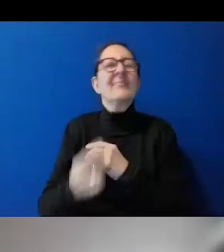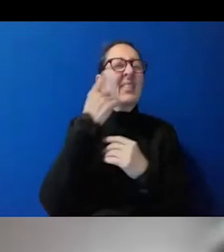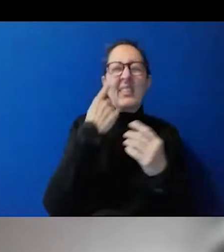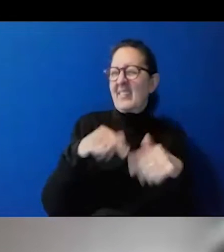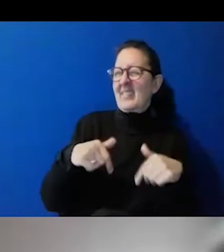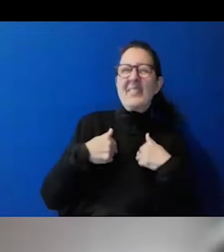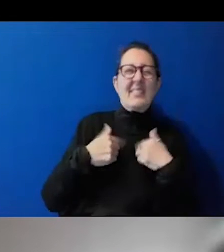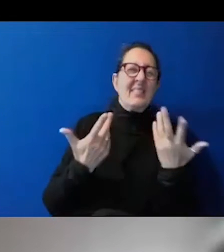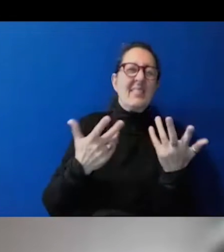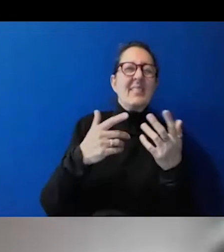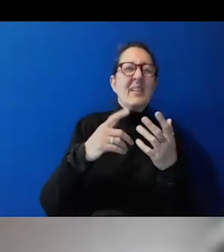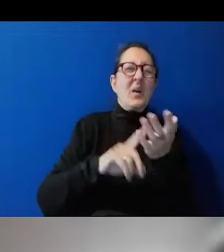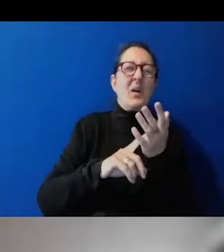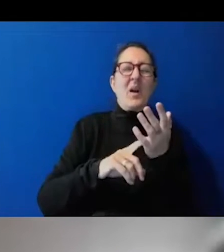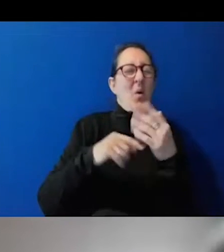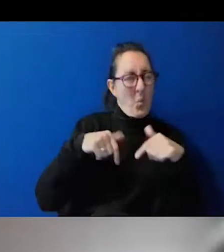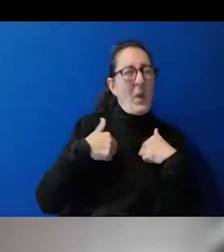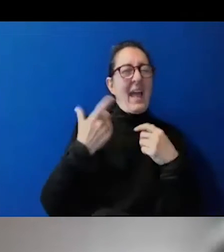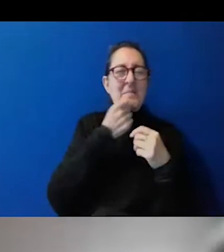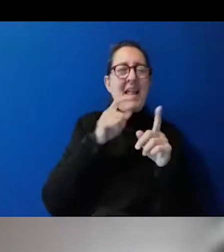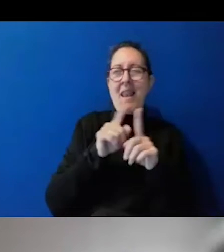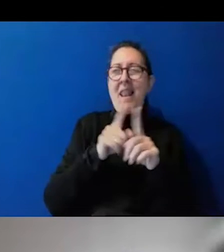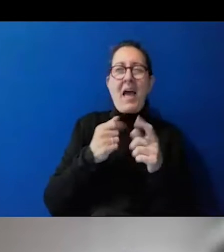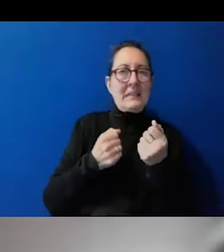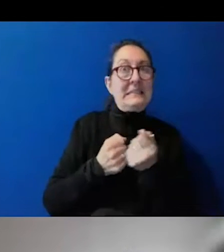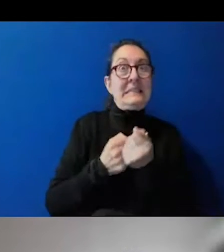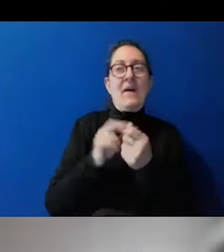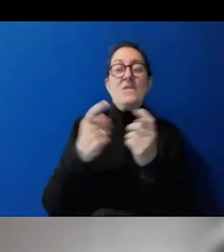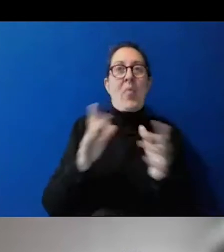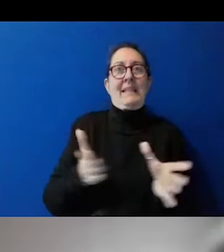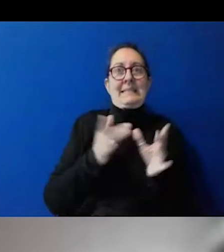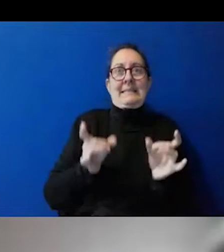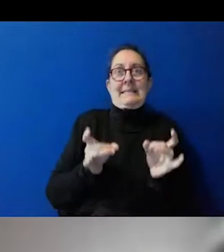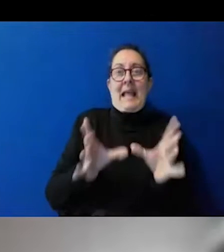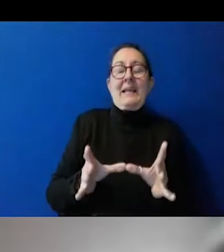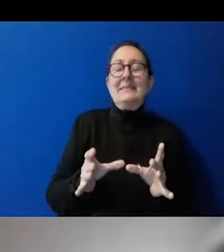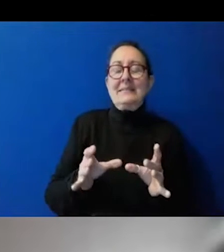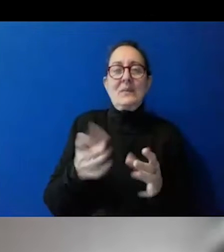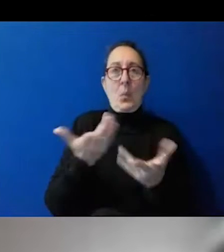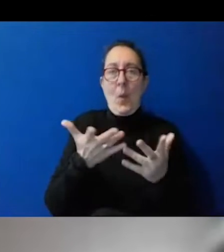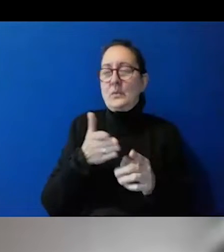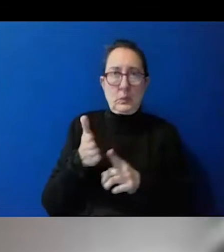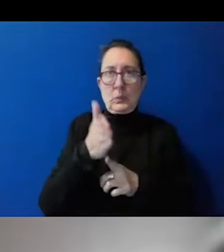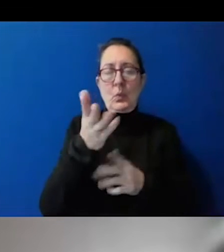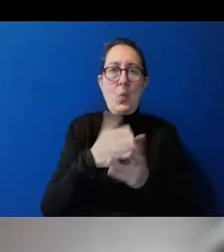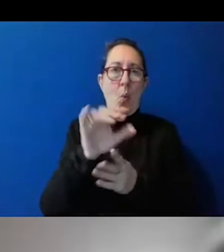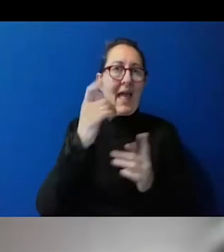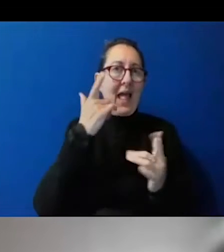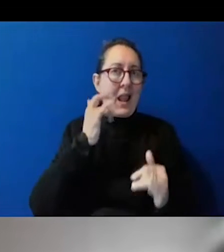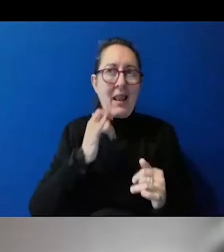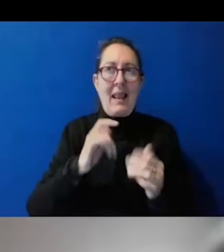public last year we helped over 23,000 uh people and that's over the phone uh and we helped over